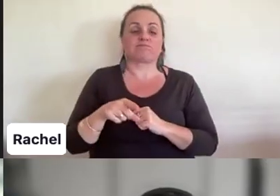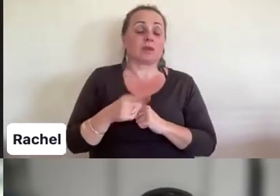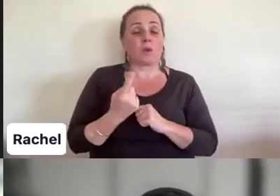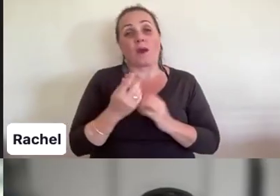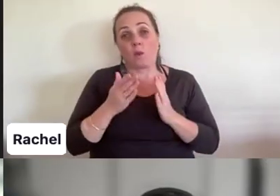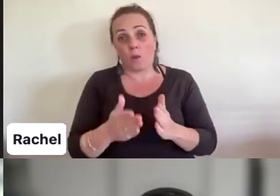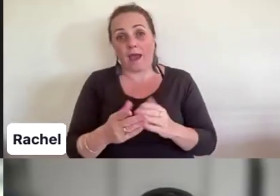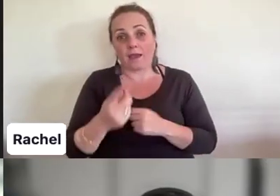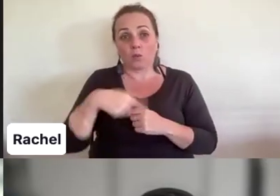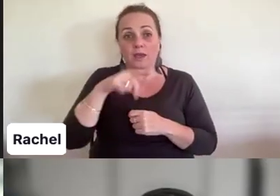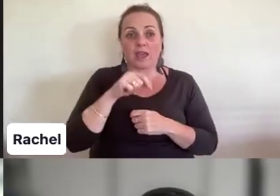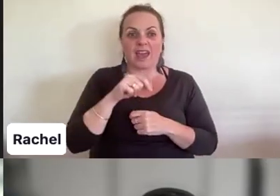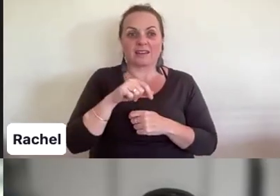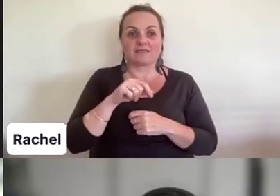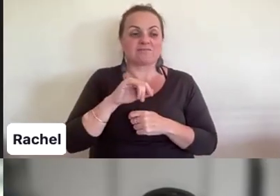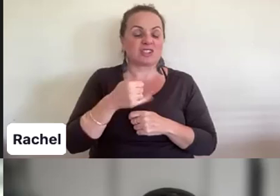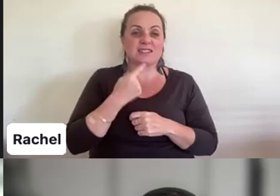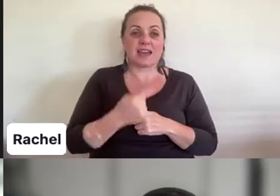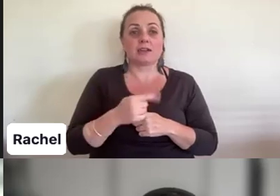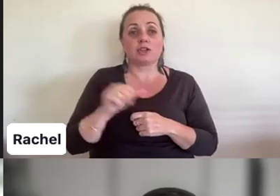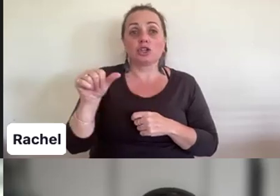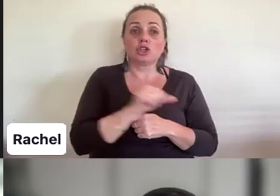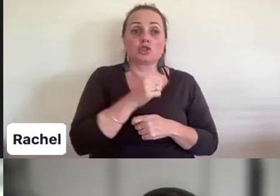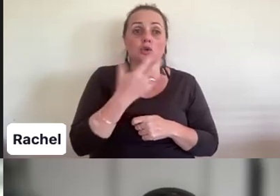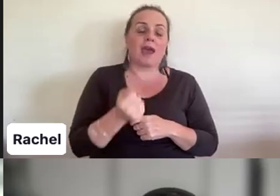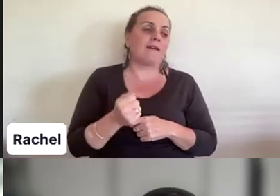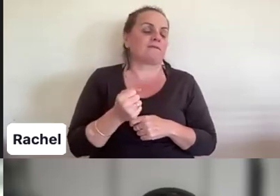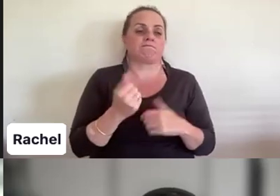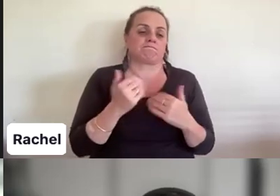come in straight over the top and say that there should be, say for example,